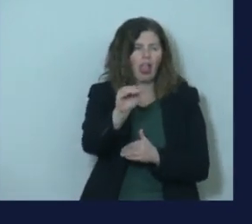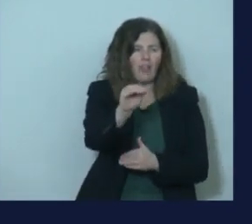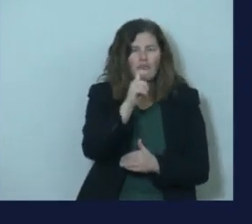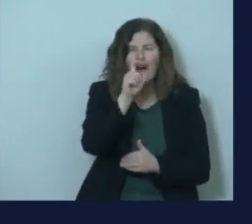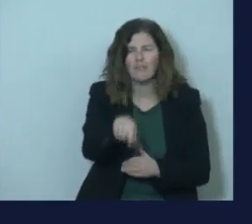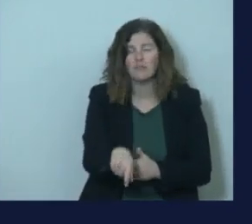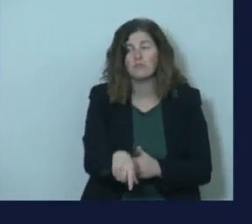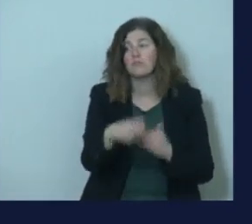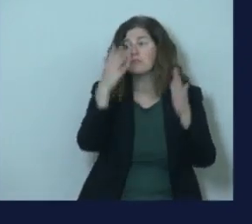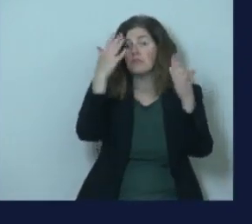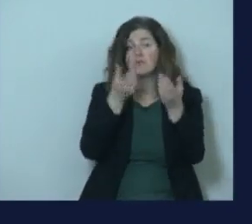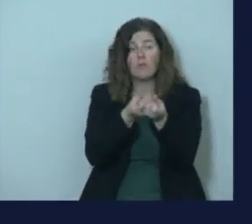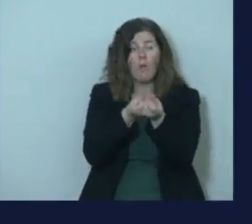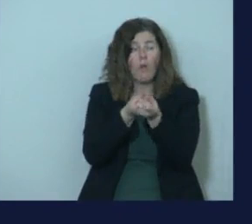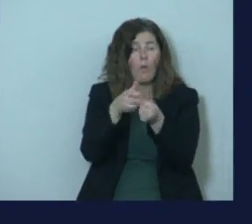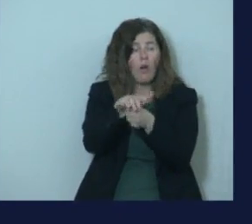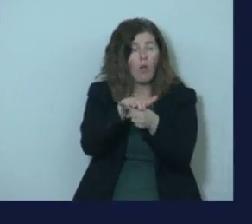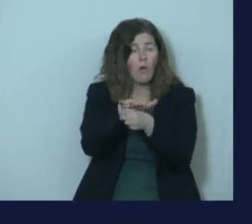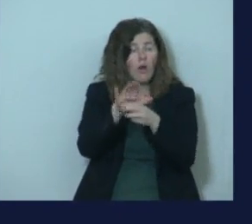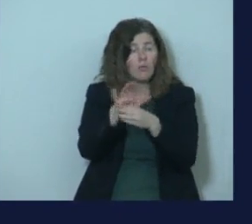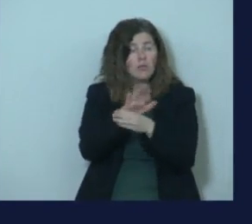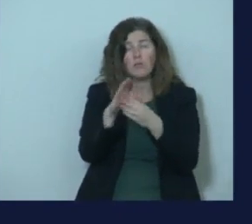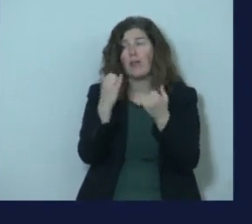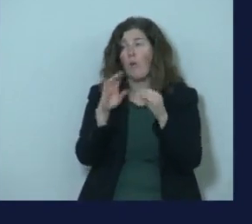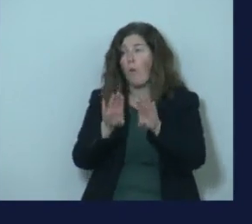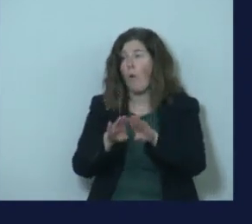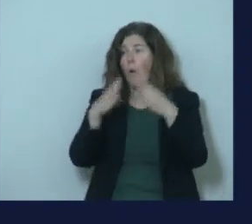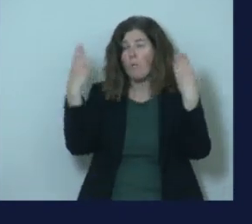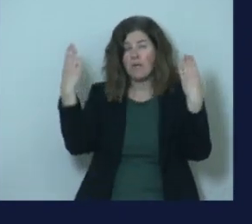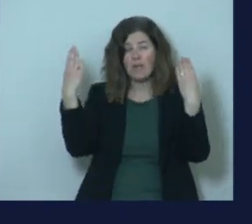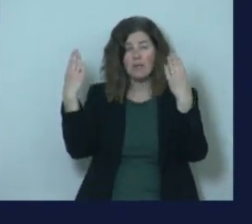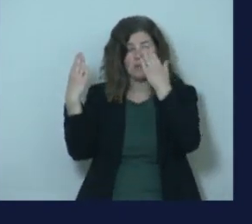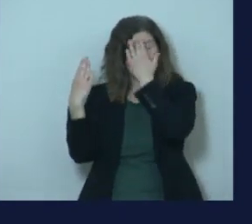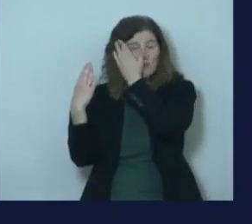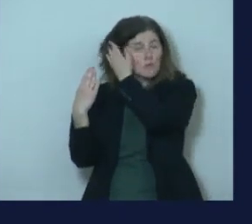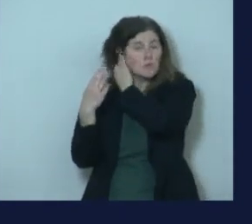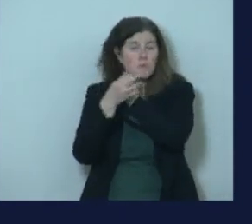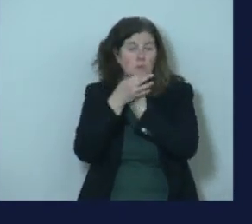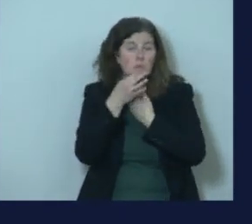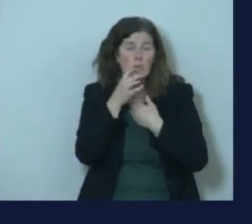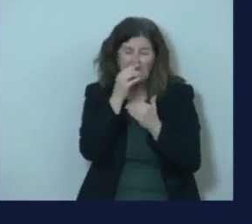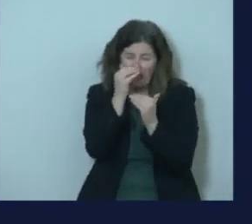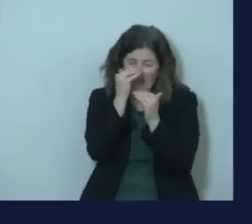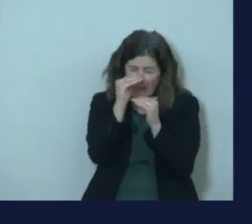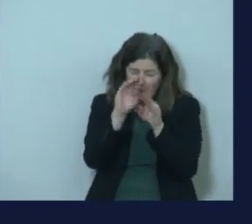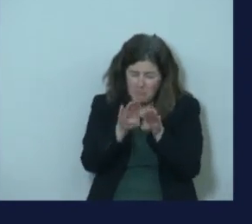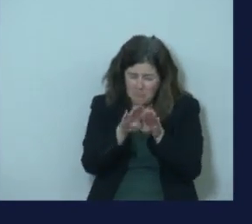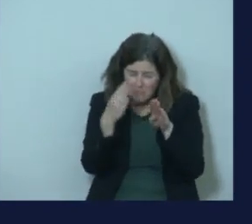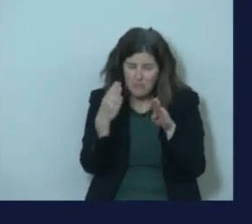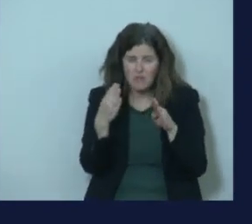THESE BEHAVIORS ARE HARD. THEY WEREN’T HARD, WE WOULDN’T KEEP REMINDING YOU.